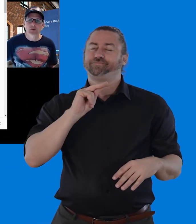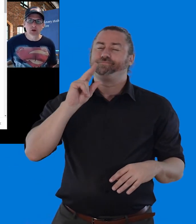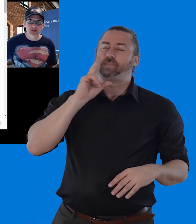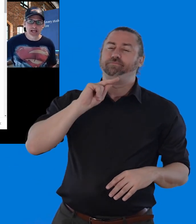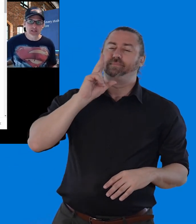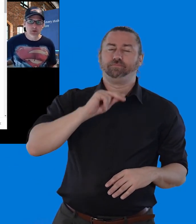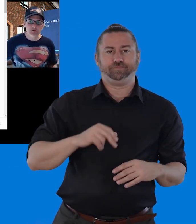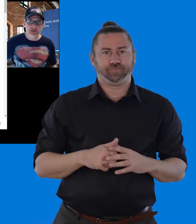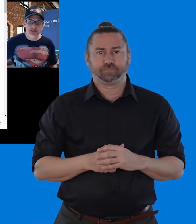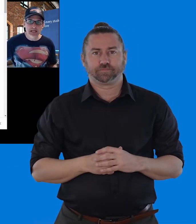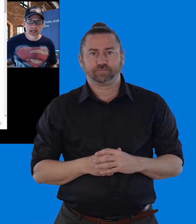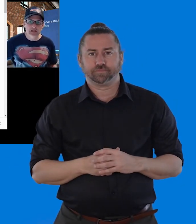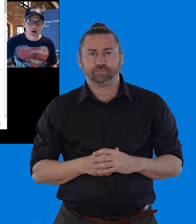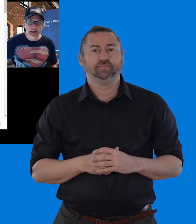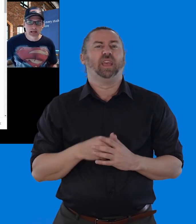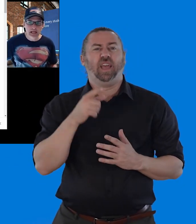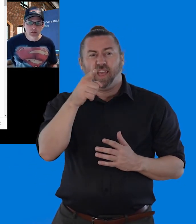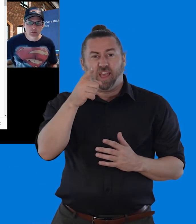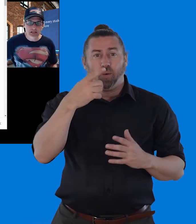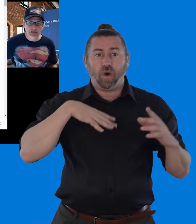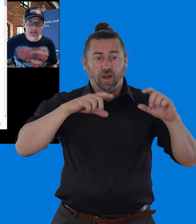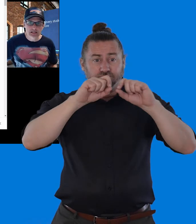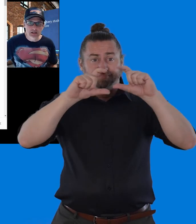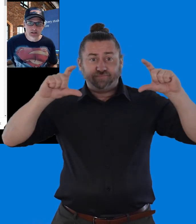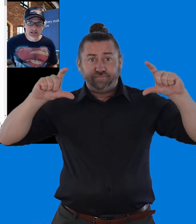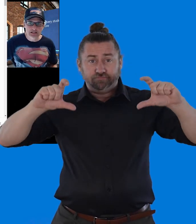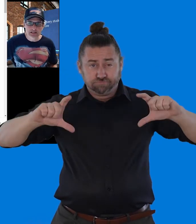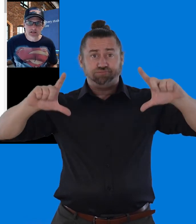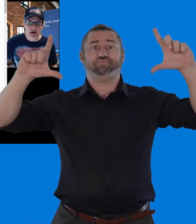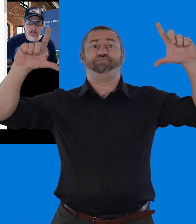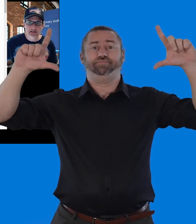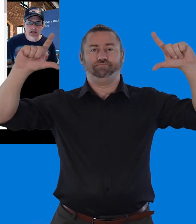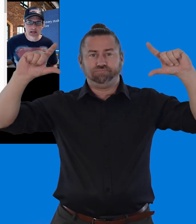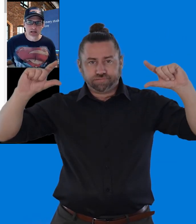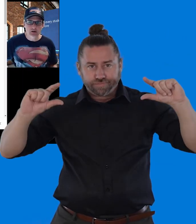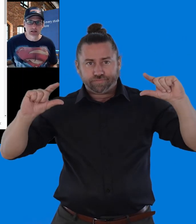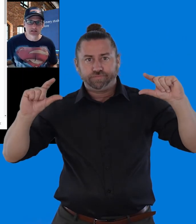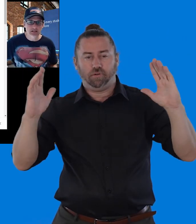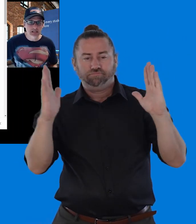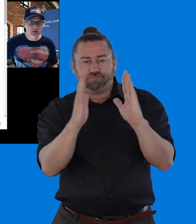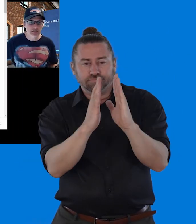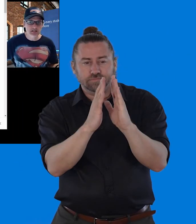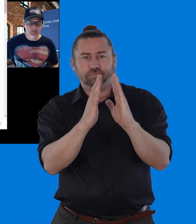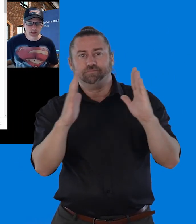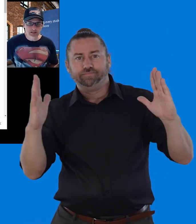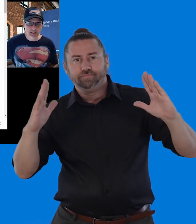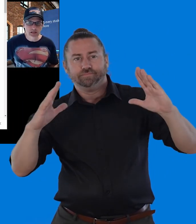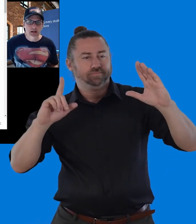We've got the text preferences again, so I can increase and decrease the text size, I can increase and decrease the spacing.